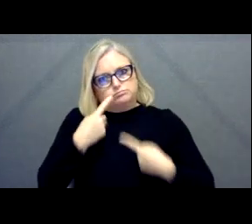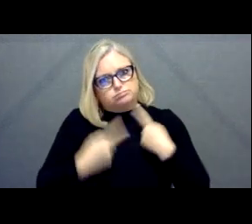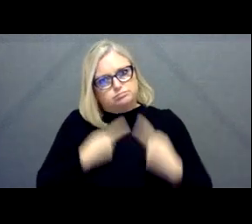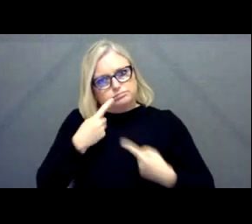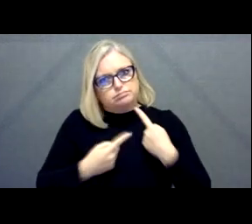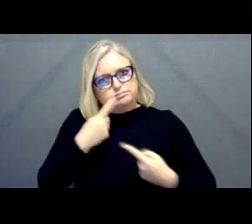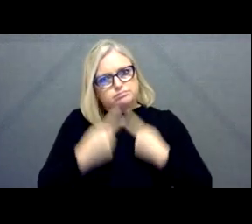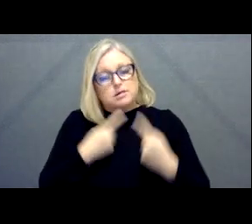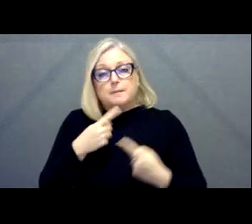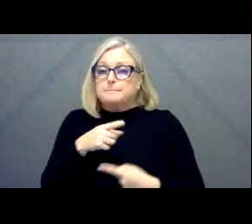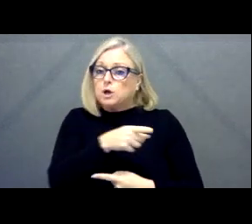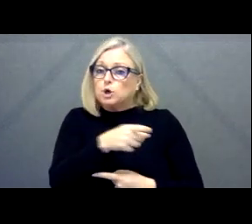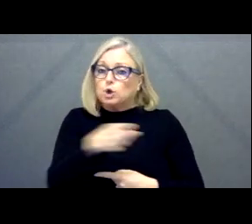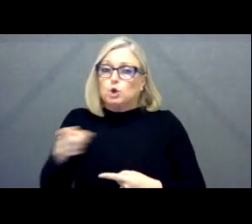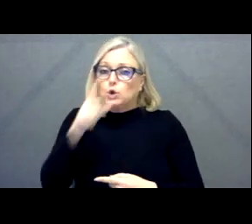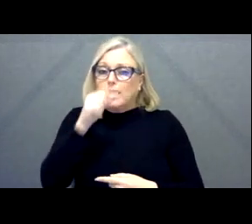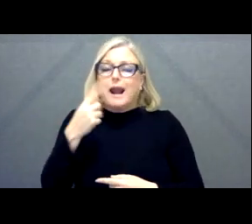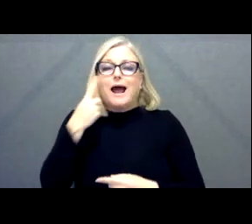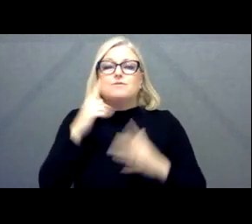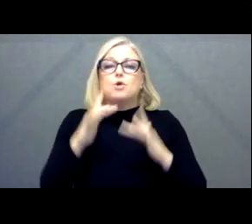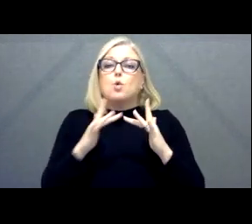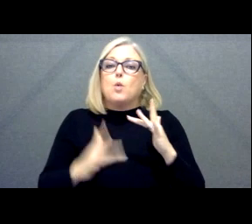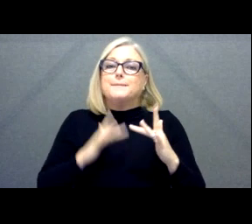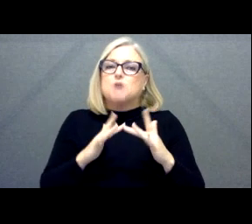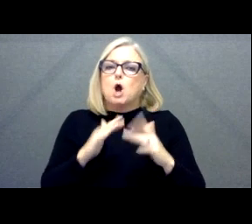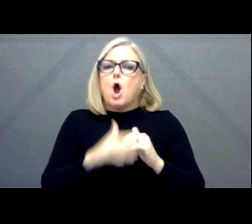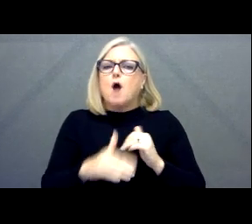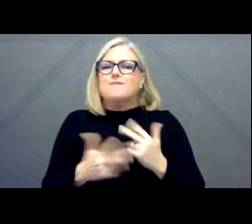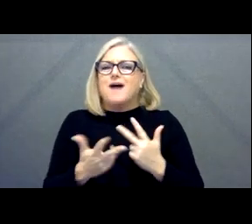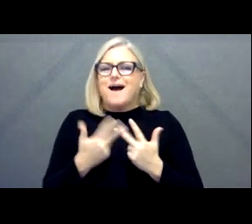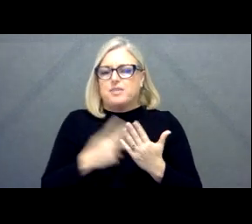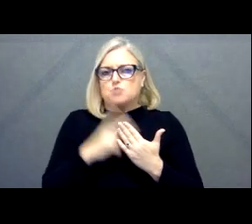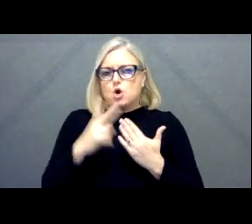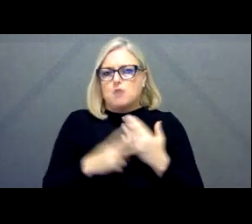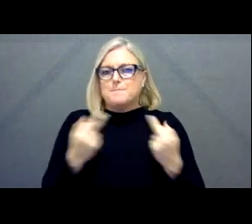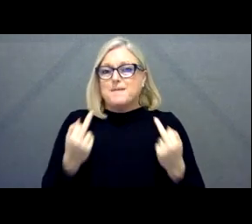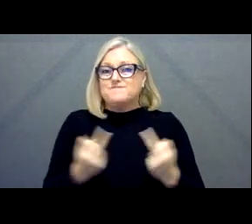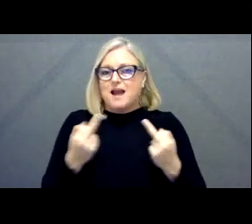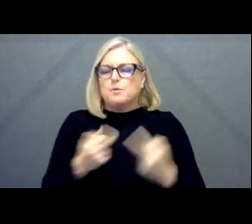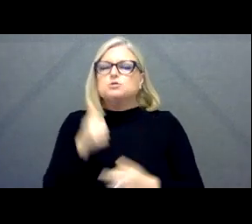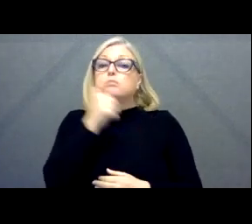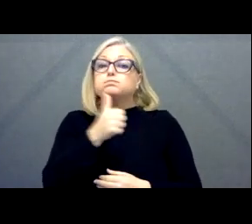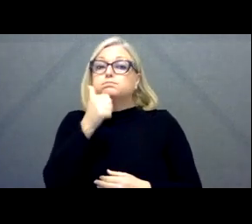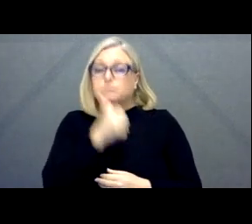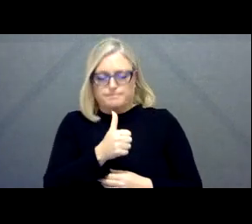available on the website around those so if someone is ordered to do um illicit drugs court